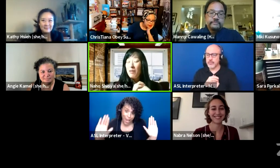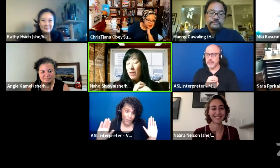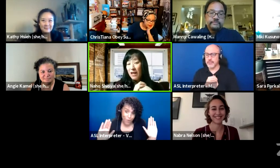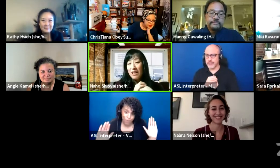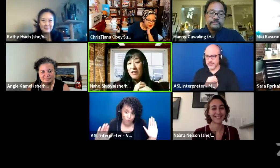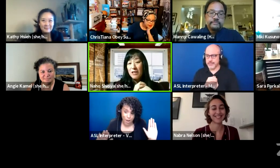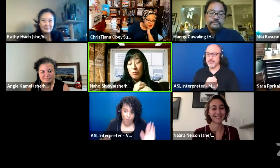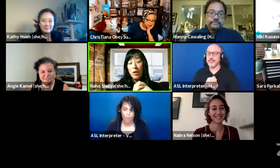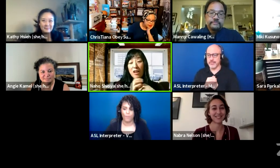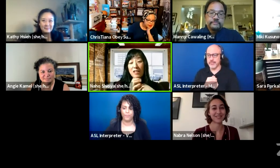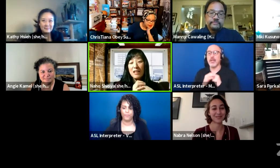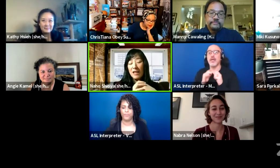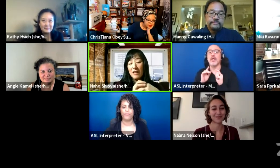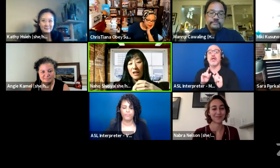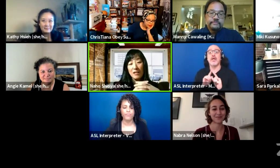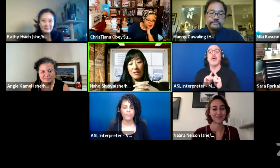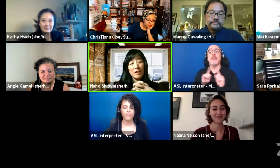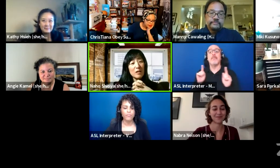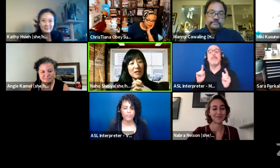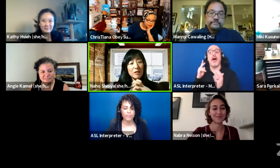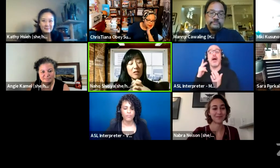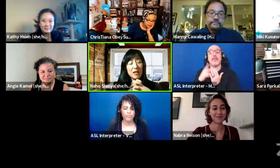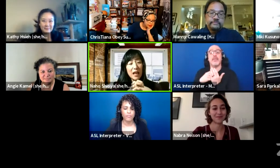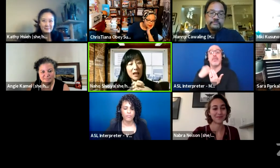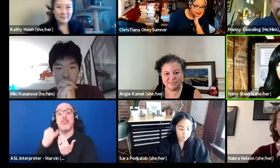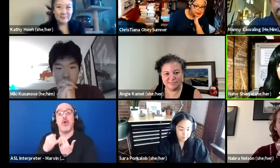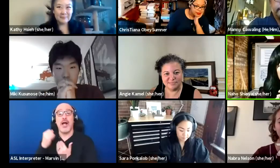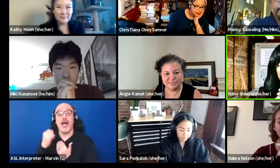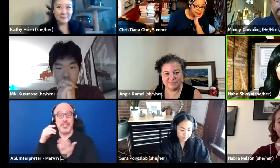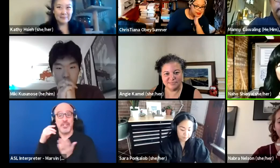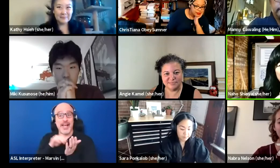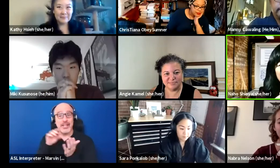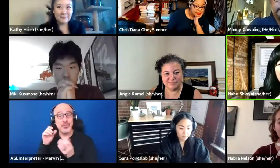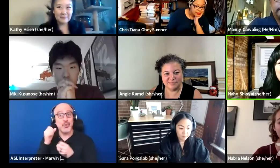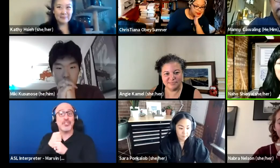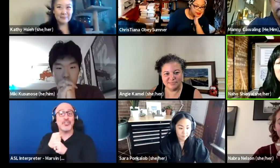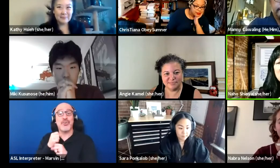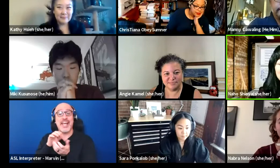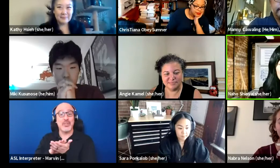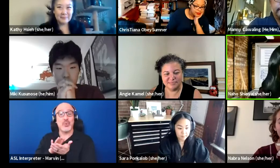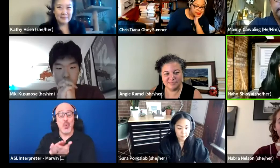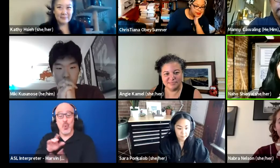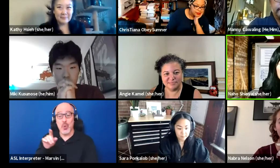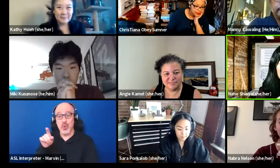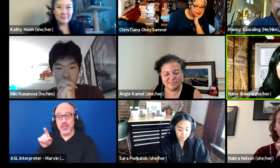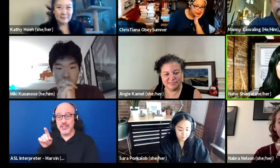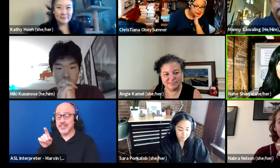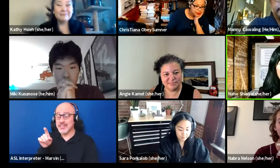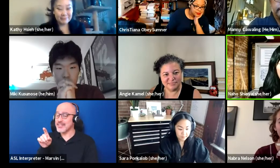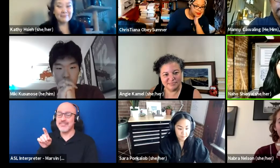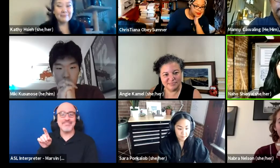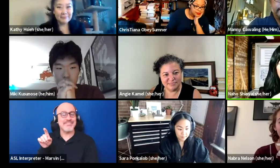And the project that the students create at schools, those things are amazing.